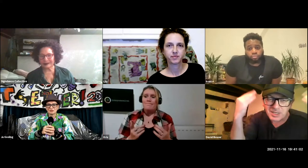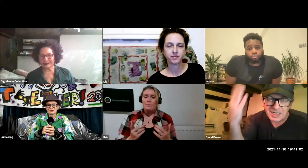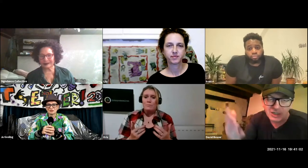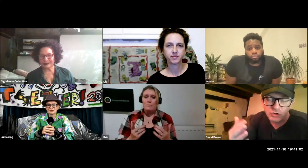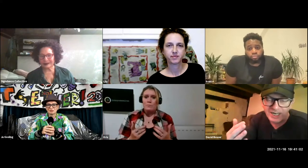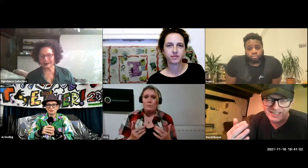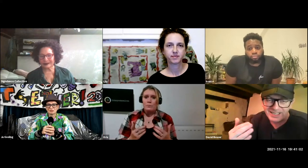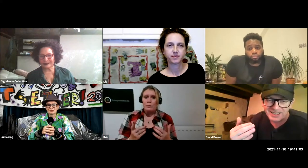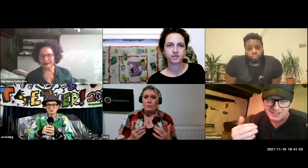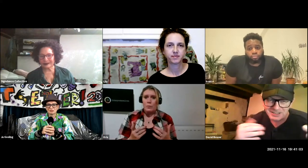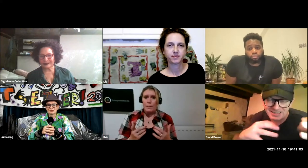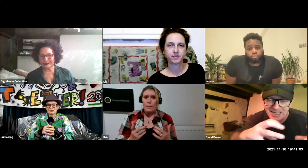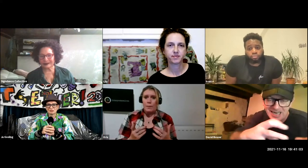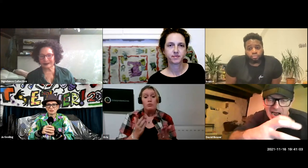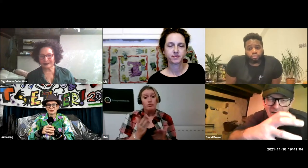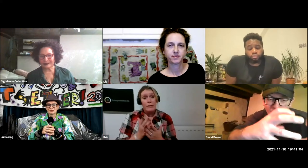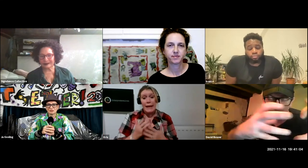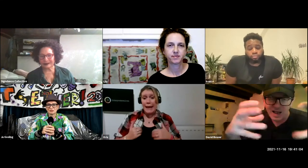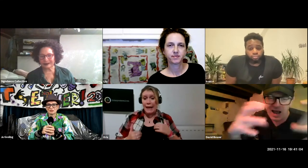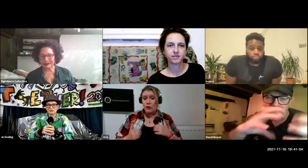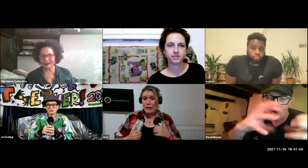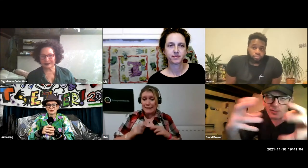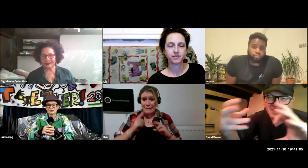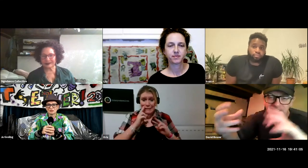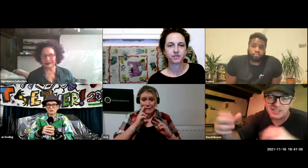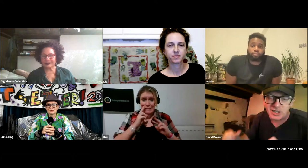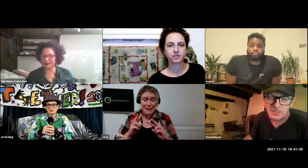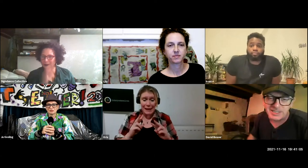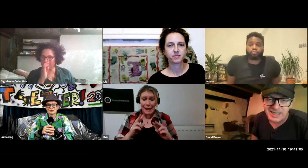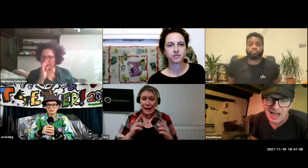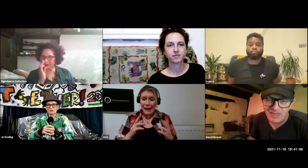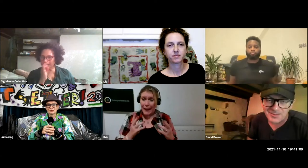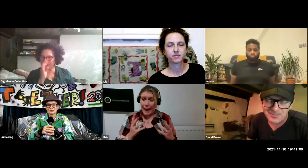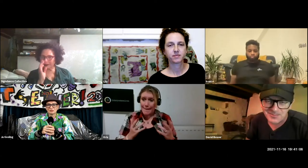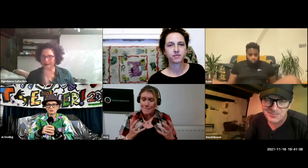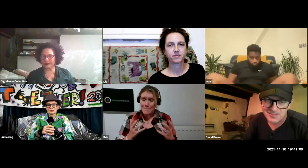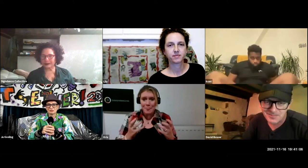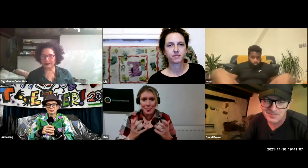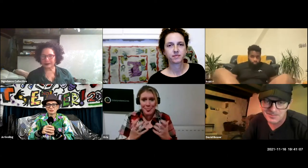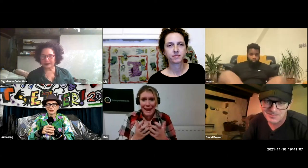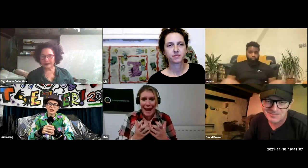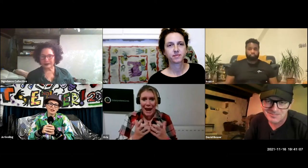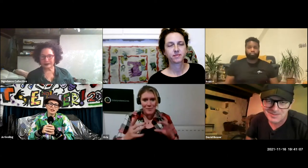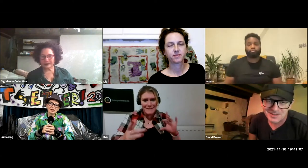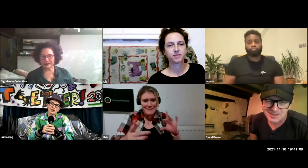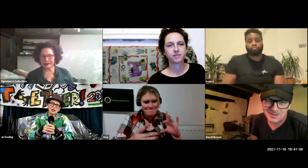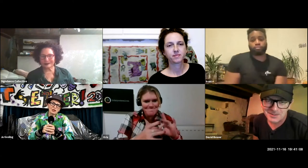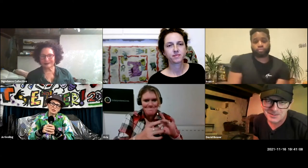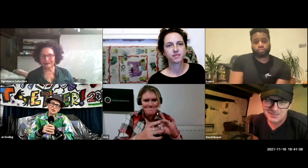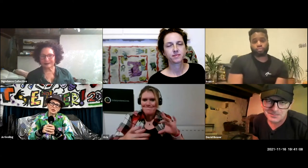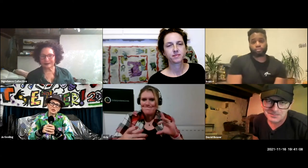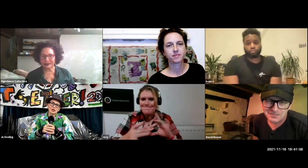Lila and Isolte and Ju. I remember her